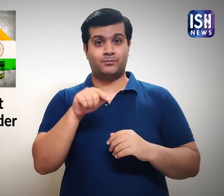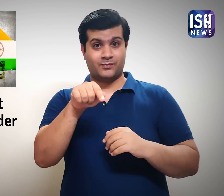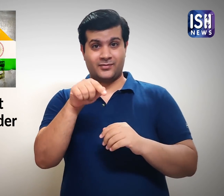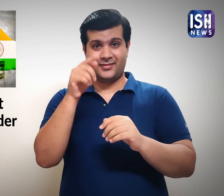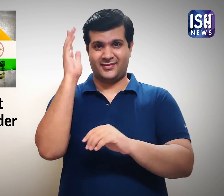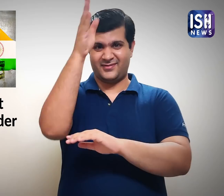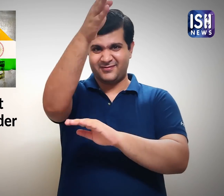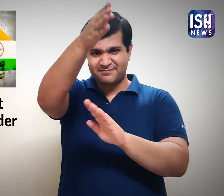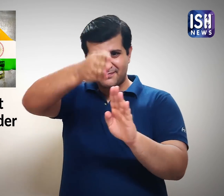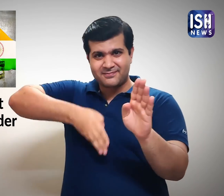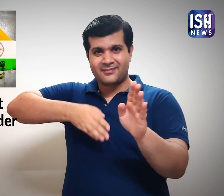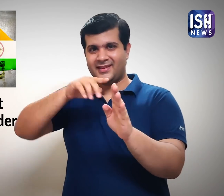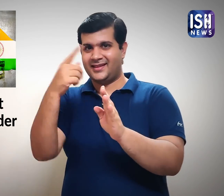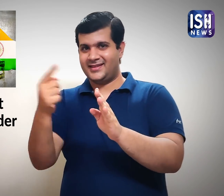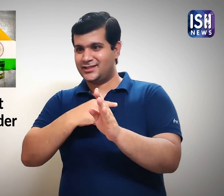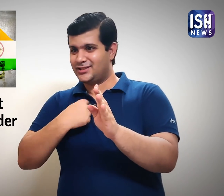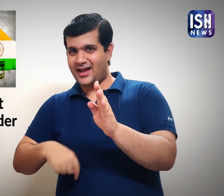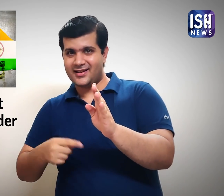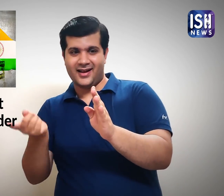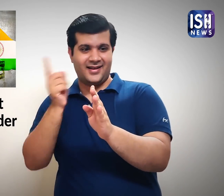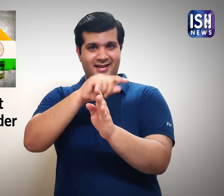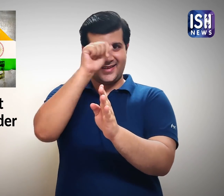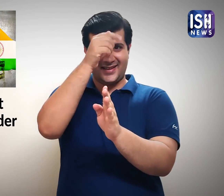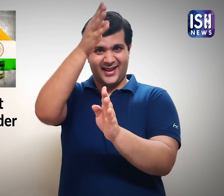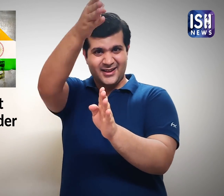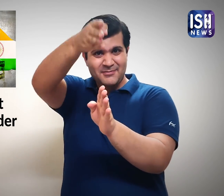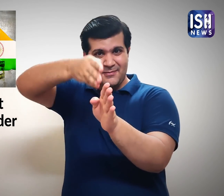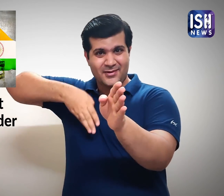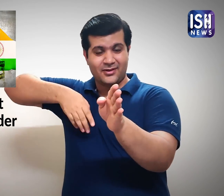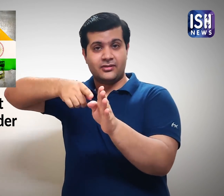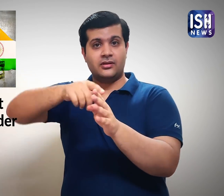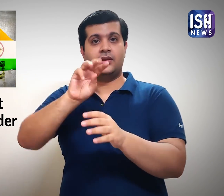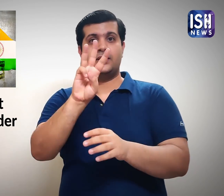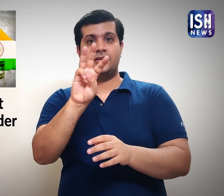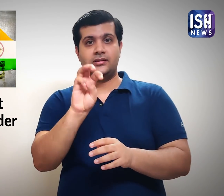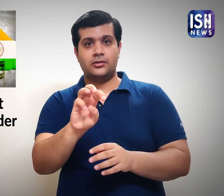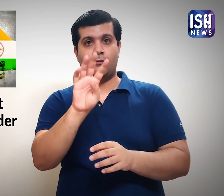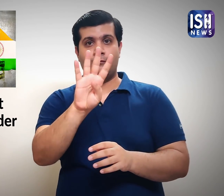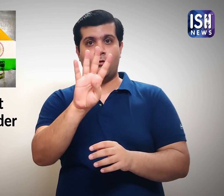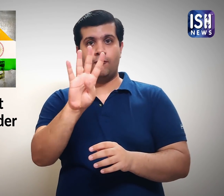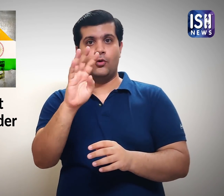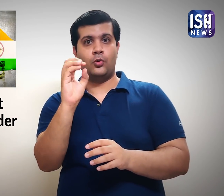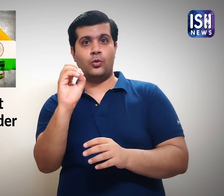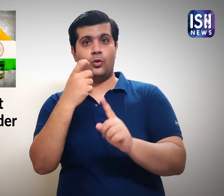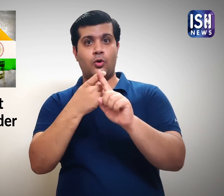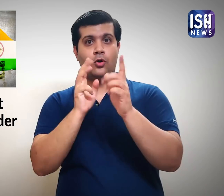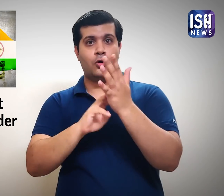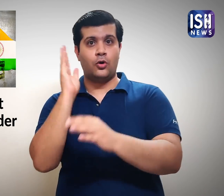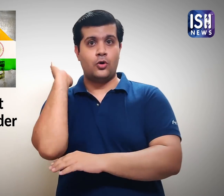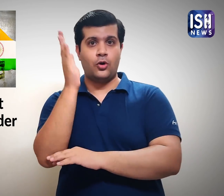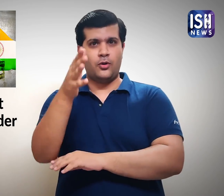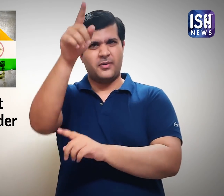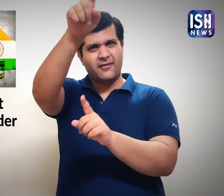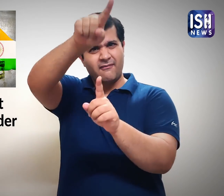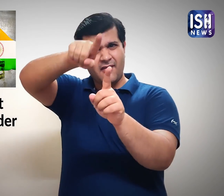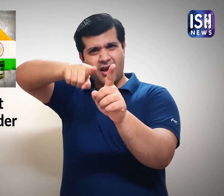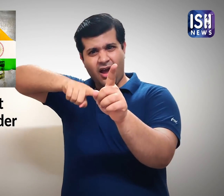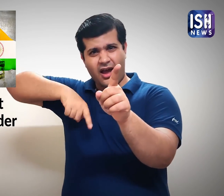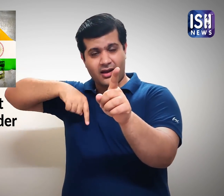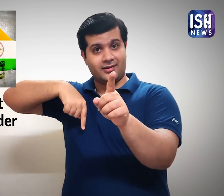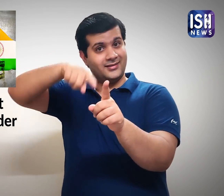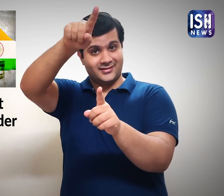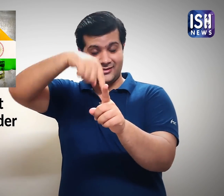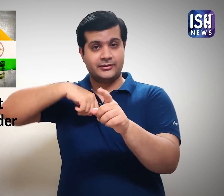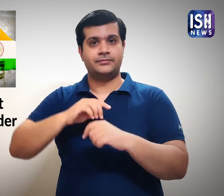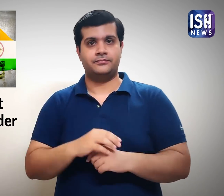India and China share a border more than 3,440 km long.